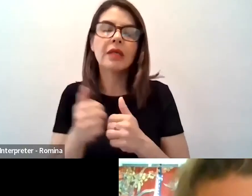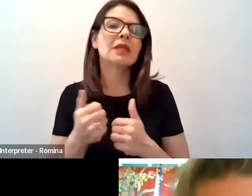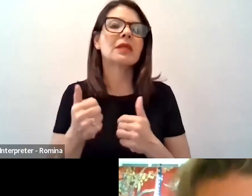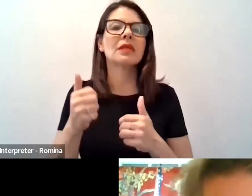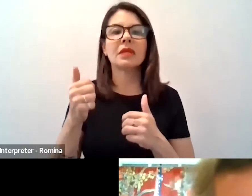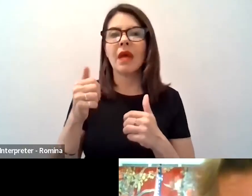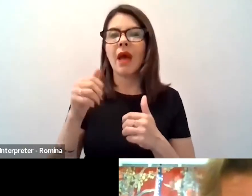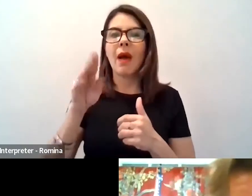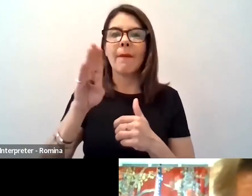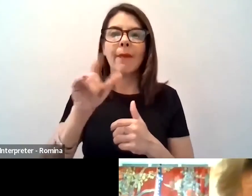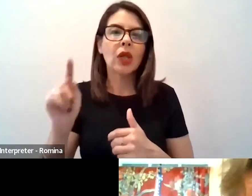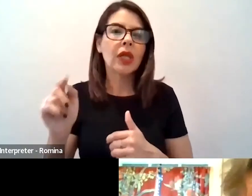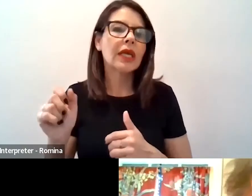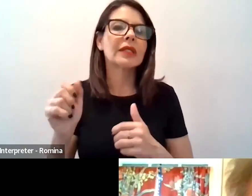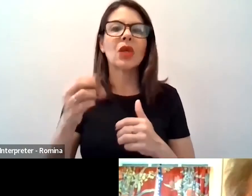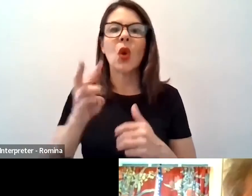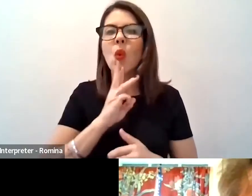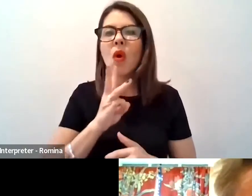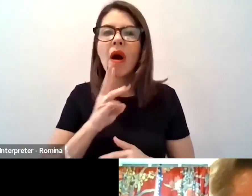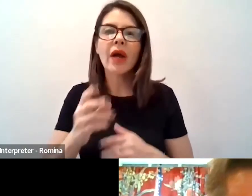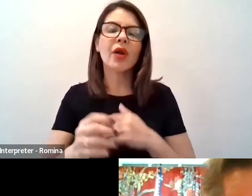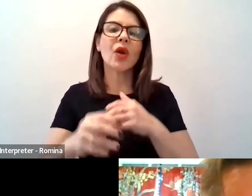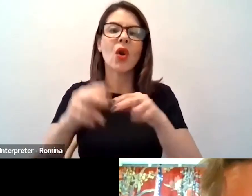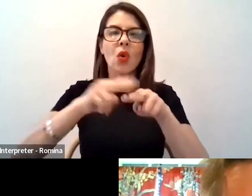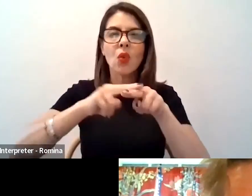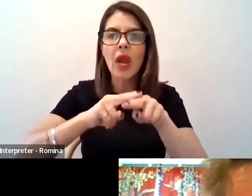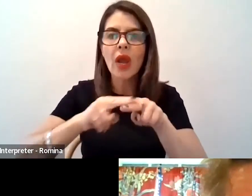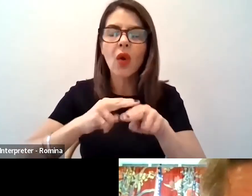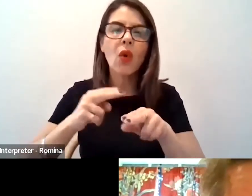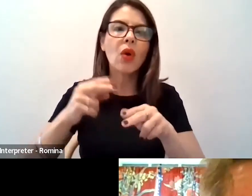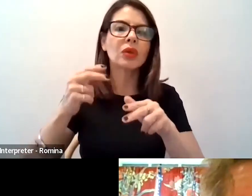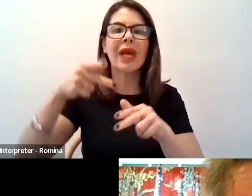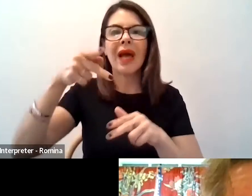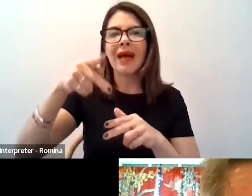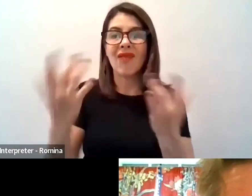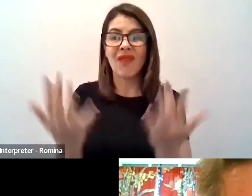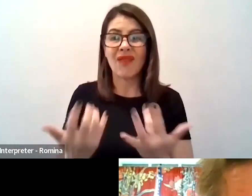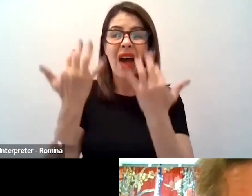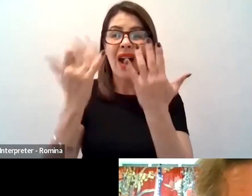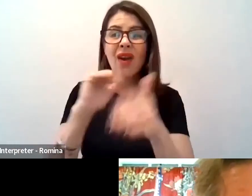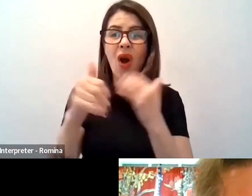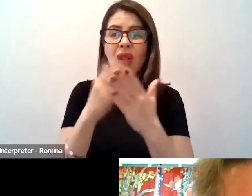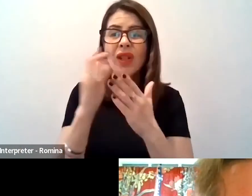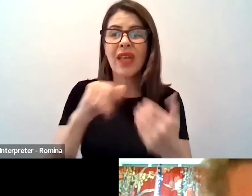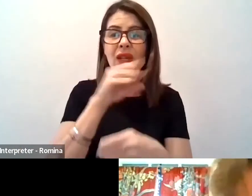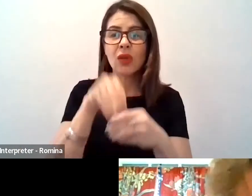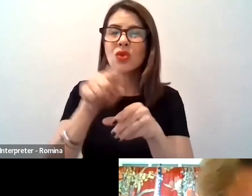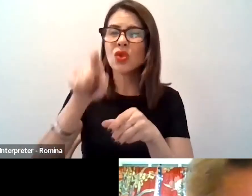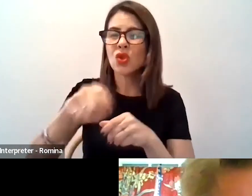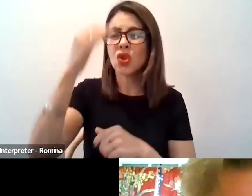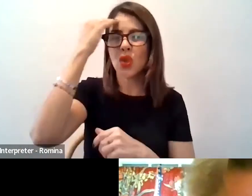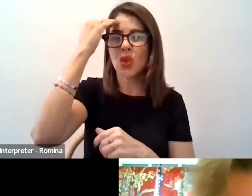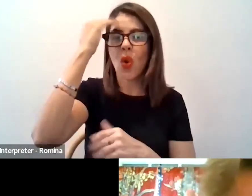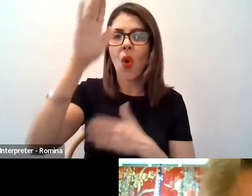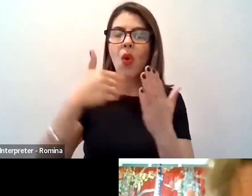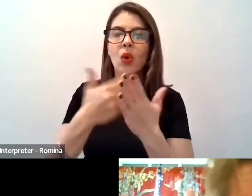water hazards, railroads, pyrotechnic, all of this. So you should be familiar with the safety bulletins.